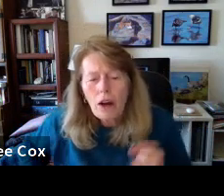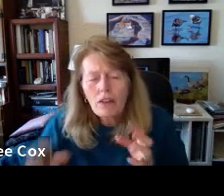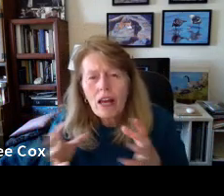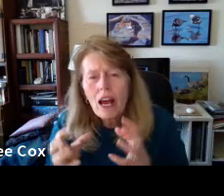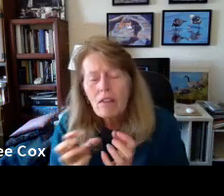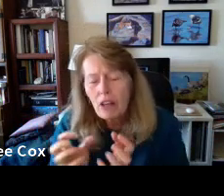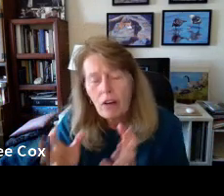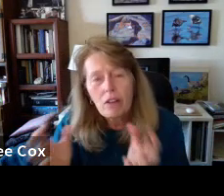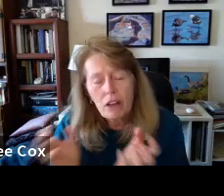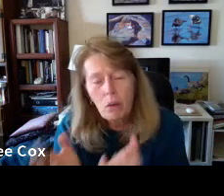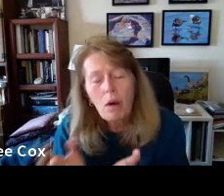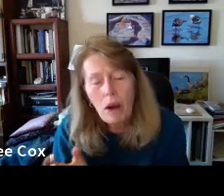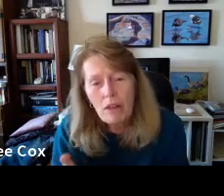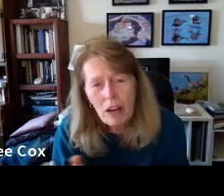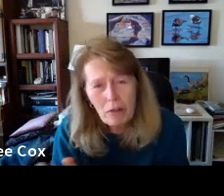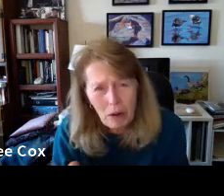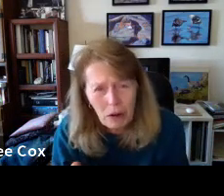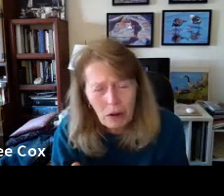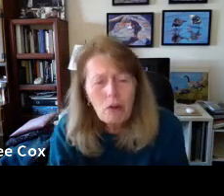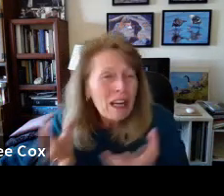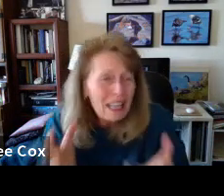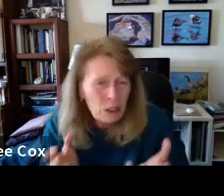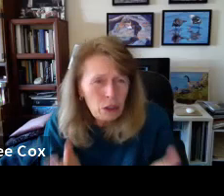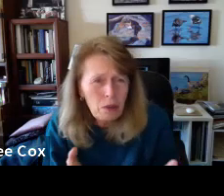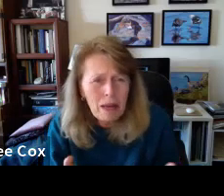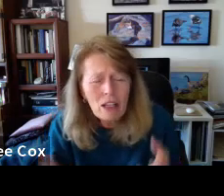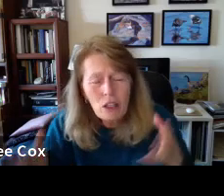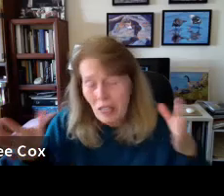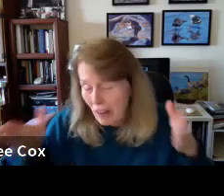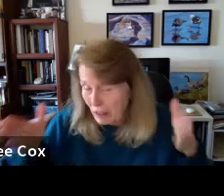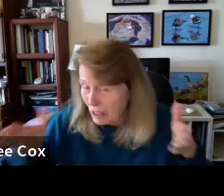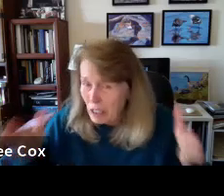where they have their their Wi-fi router right next to their bed because they have a little